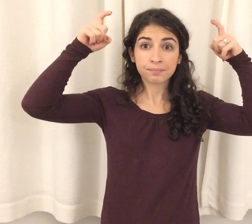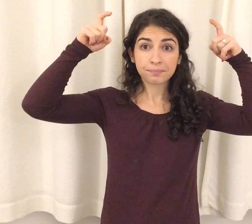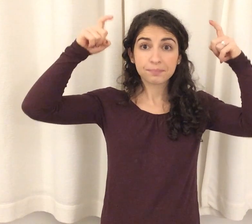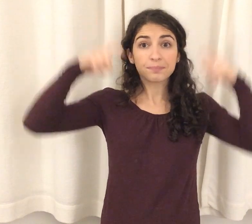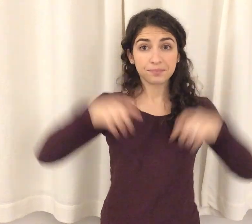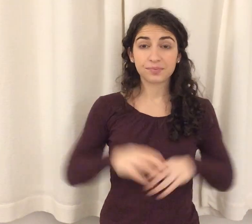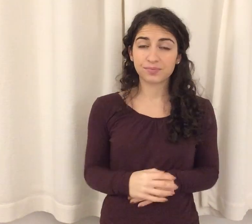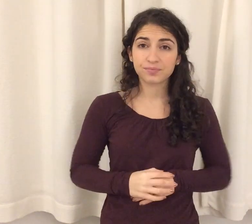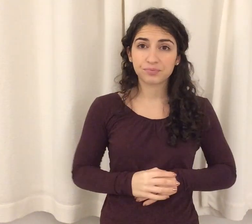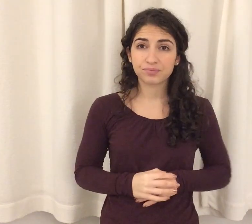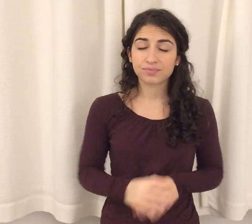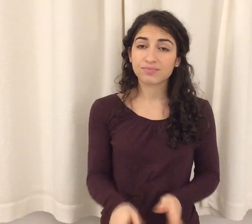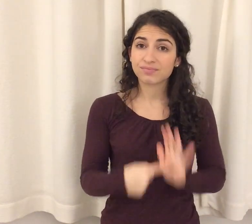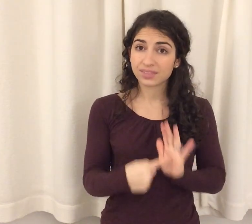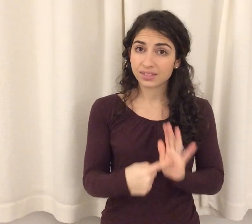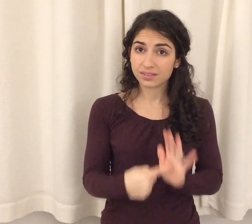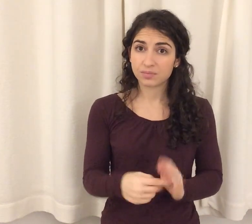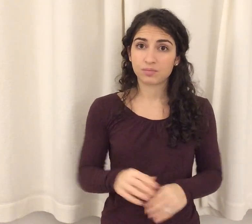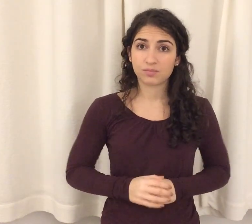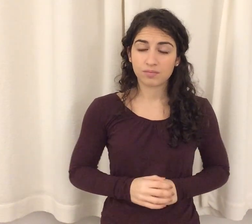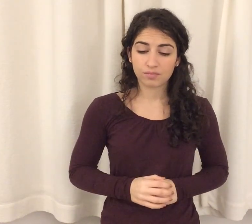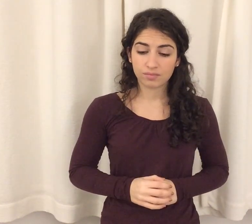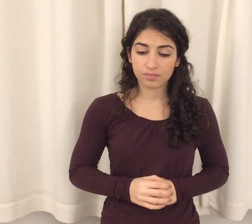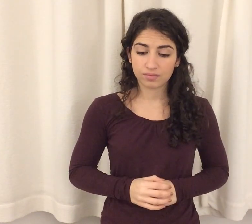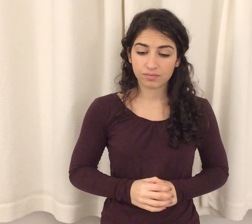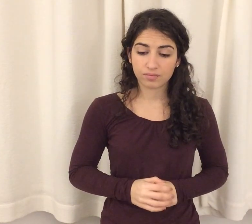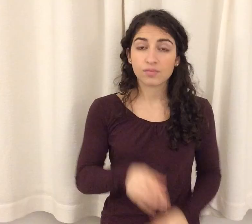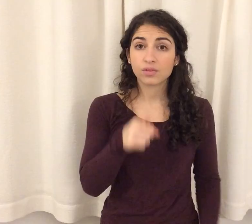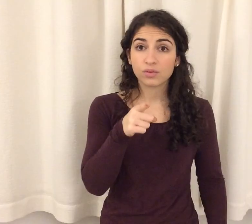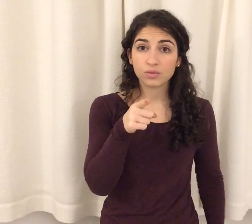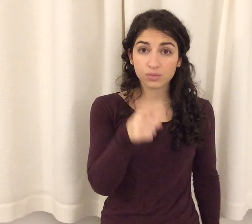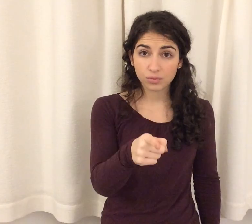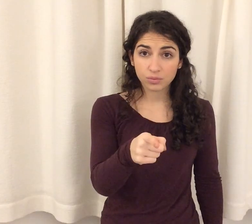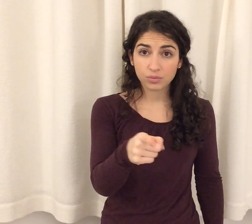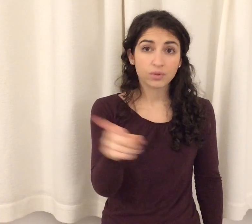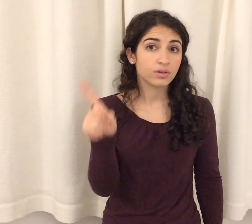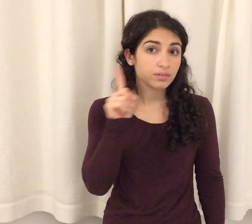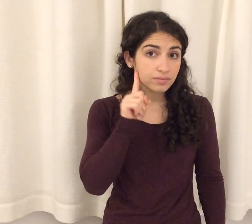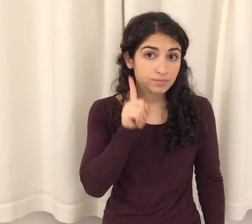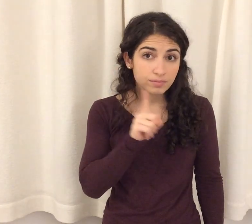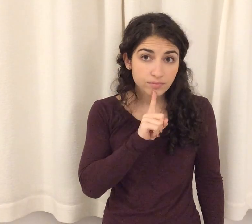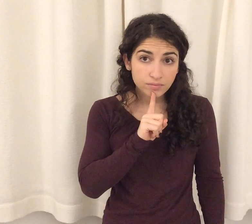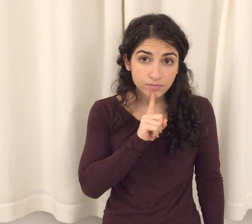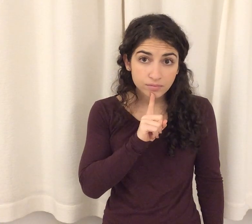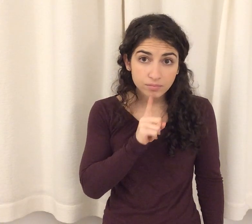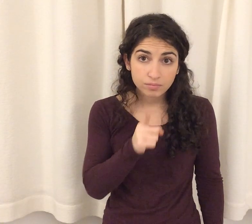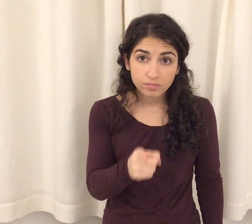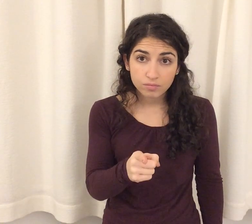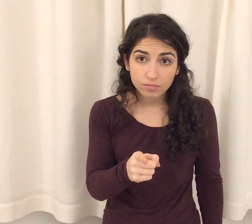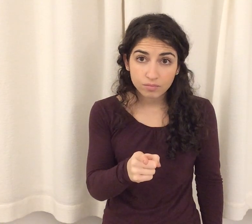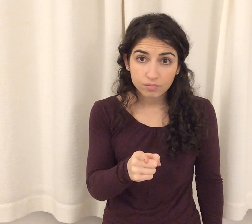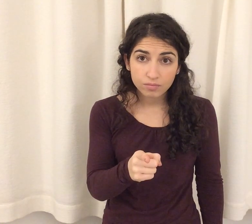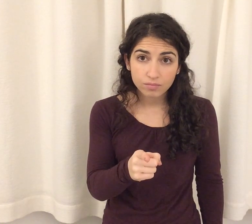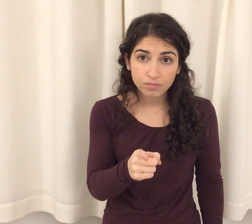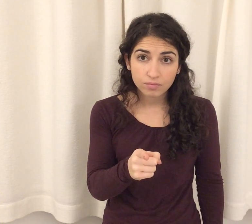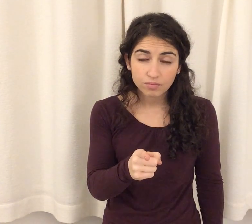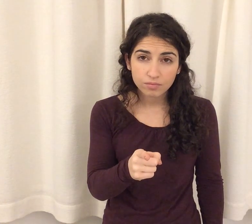your eyebrows. For example: "Are you Deaf?"